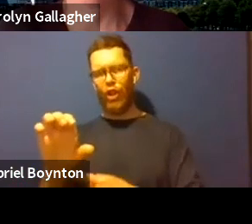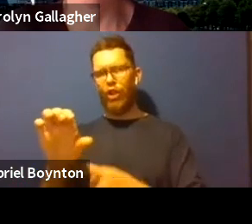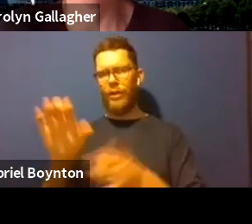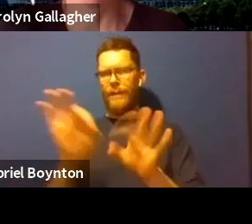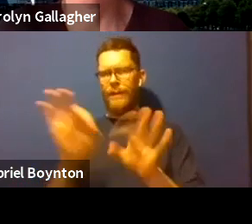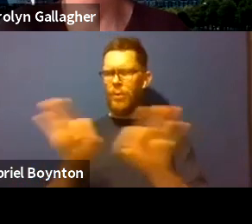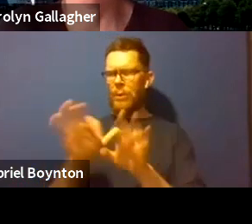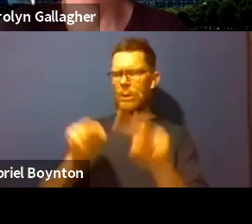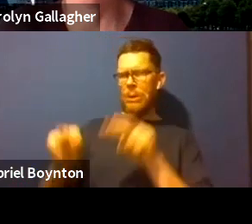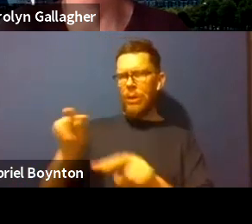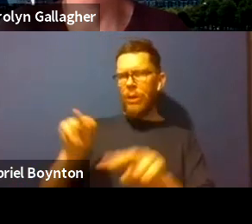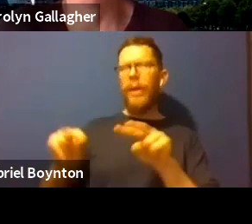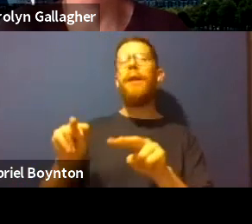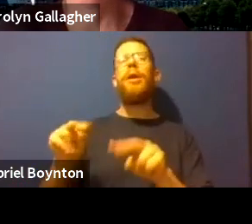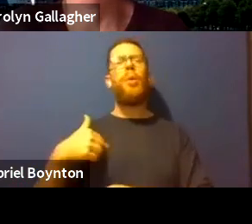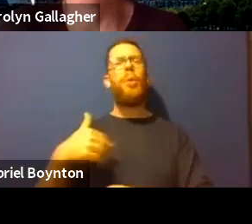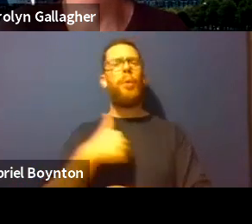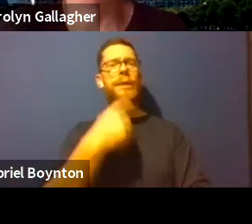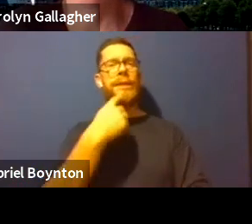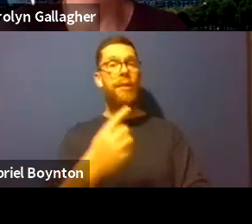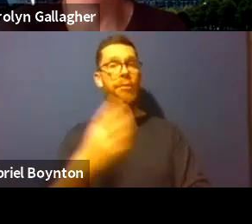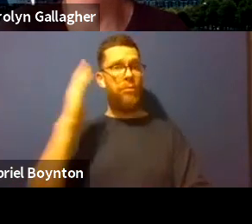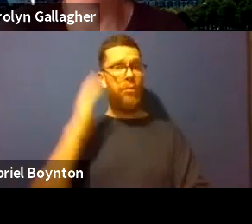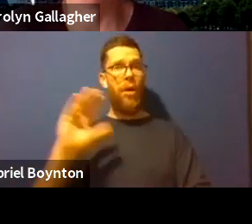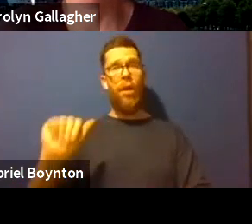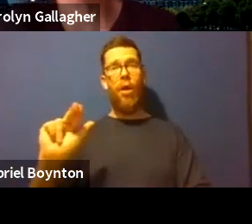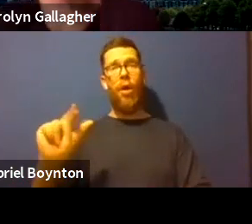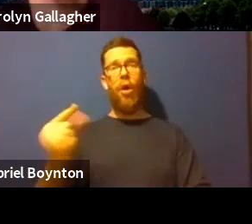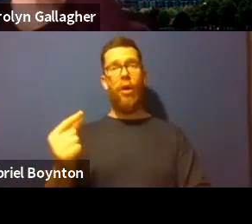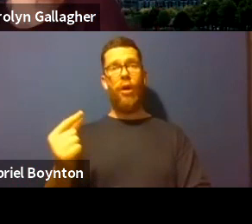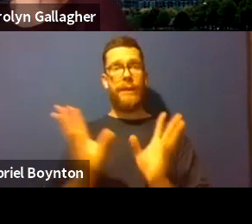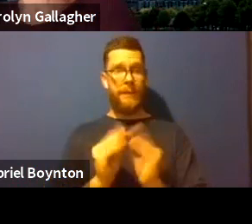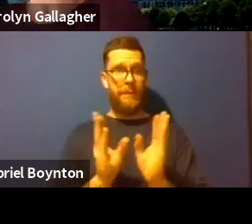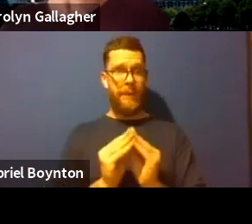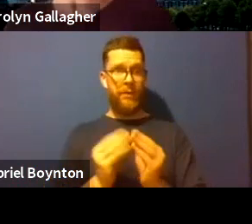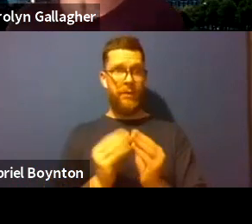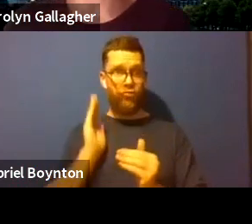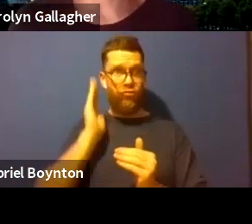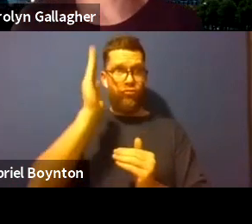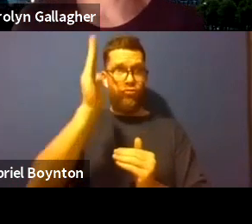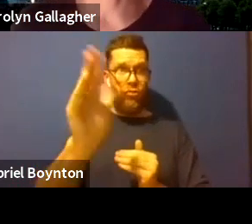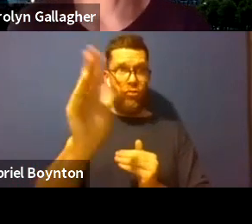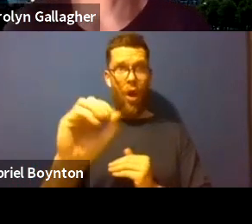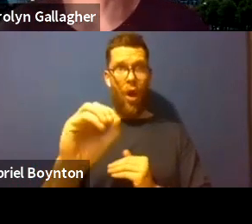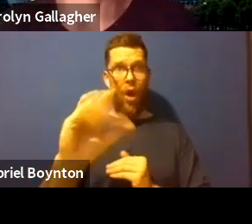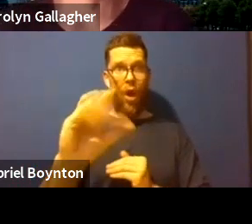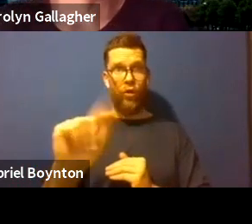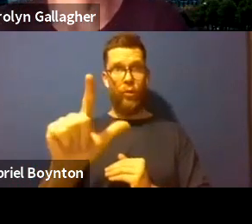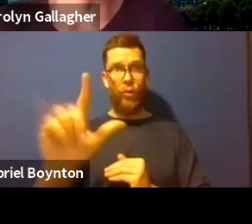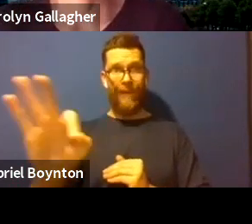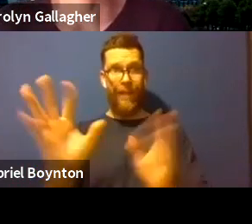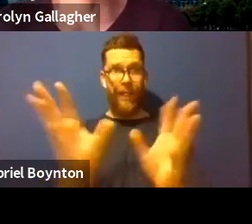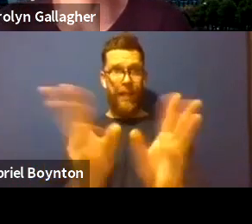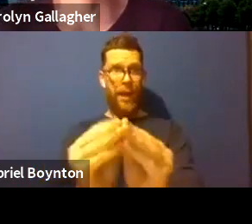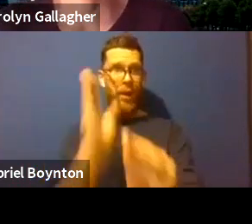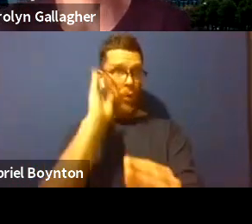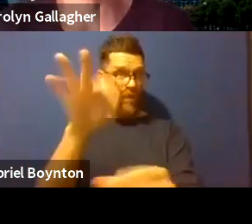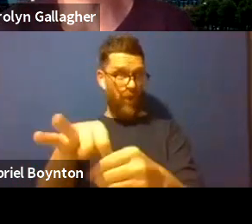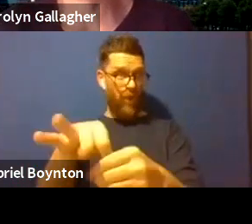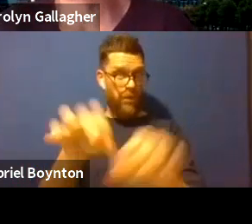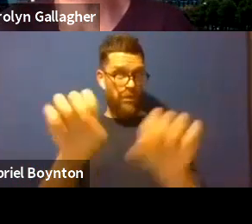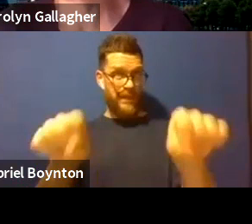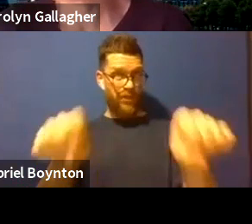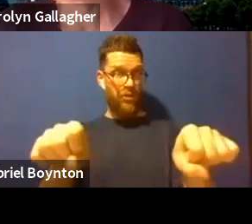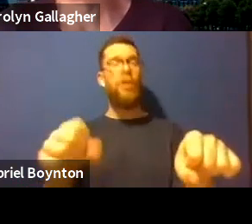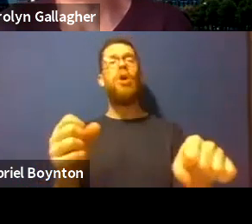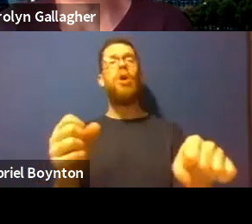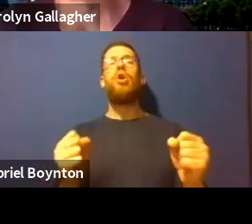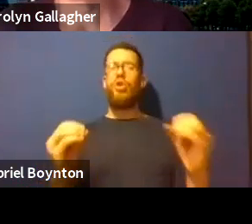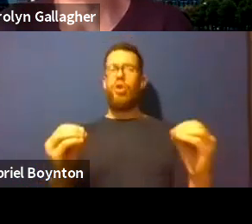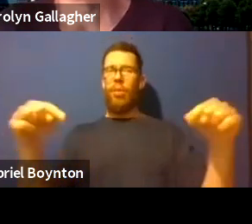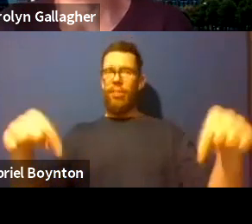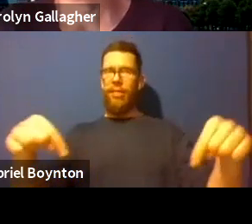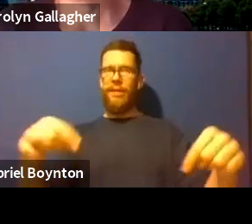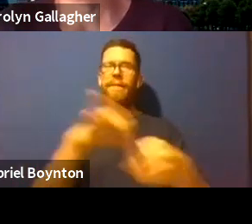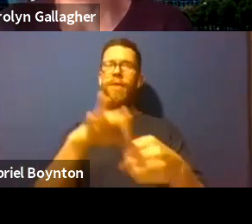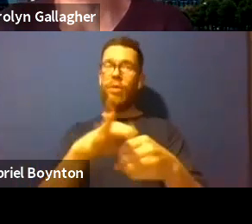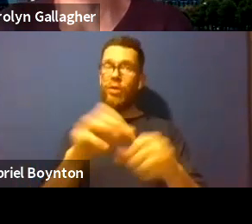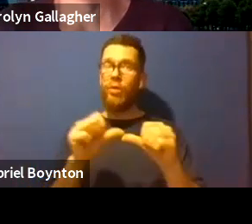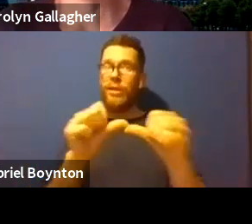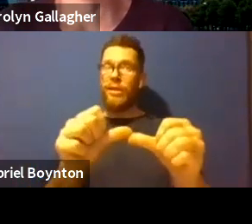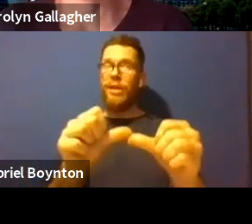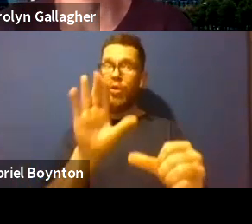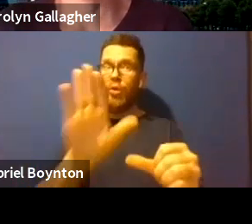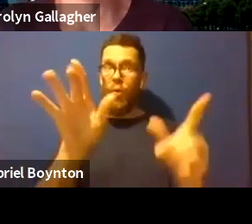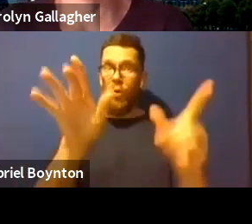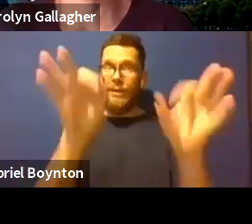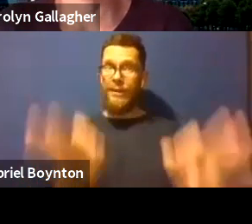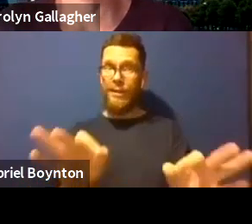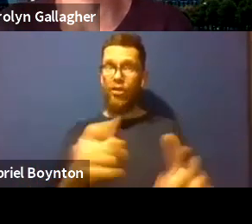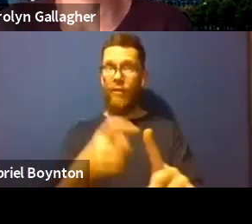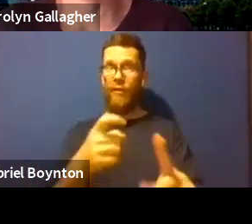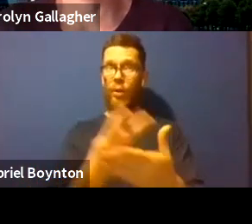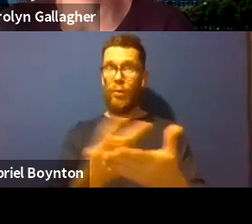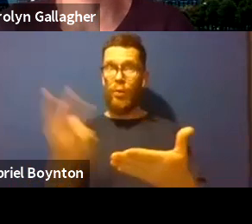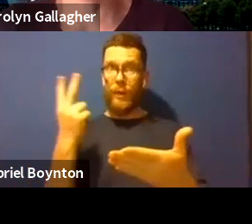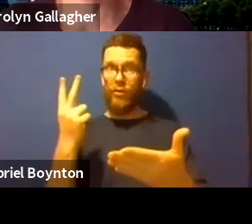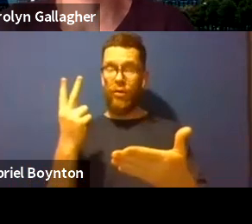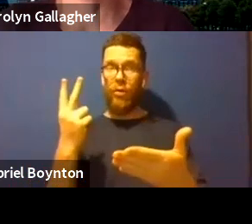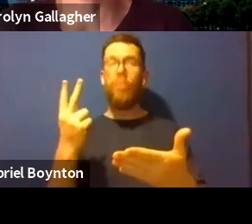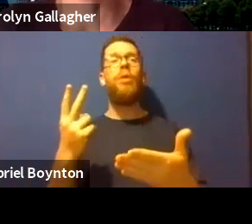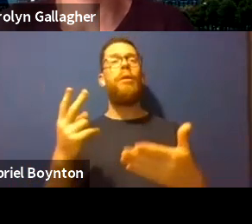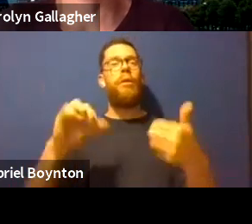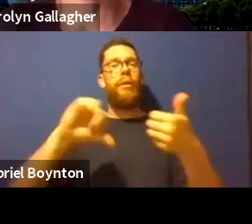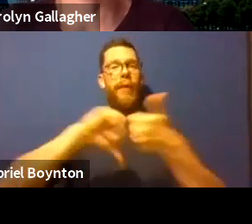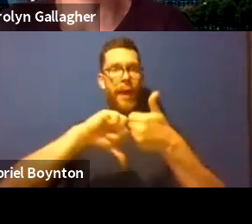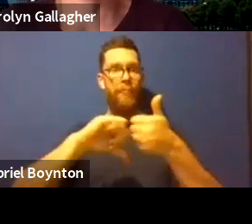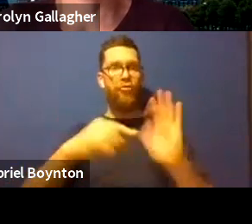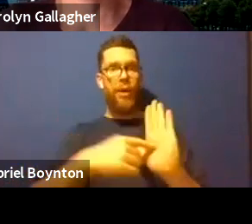Joe Baeta, Supt. : We did say at the August meeting that at the October 29 meeting you potentially would be voting. So this is a procedural matter of voting to continue your decision from a week ago, two weeks ago to keep the hybrid through the 23rd of December.